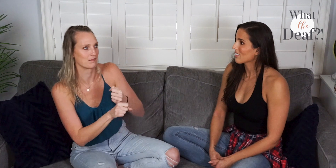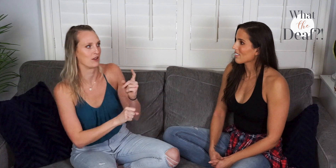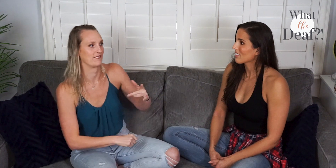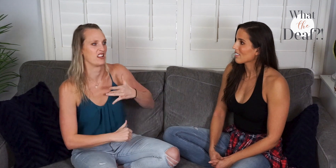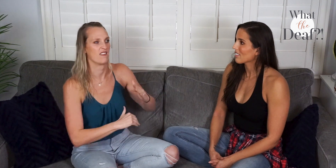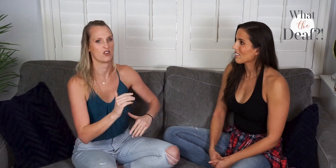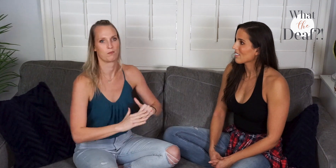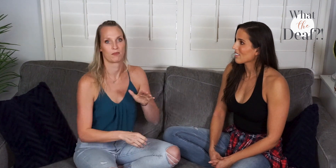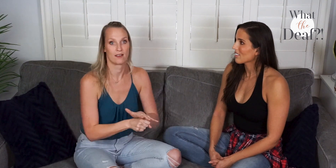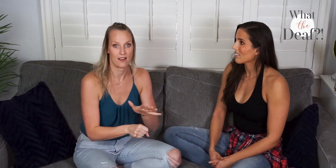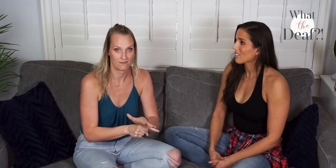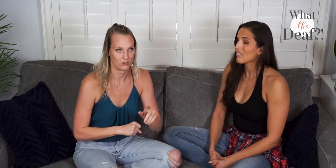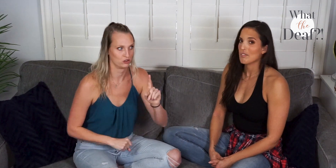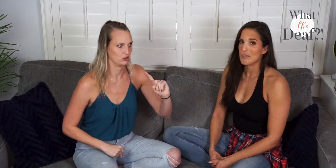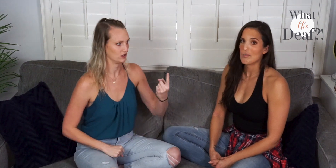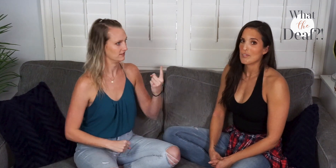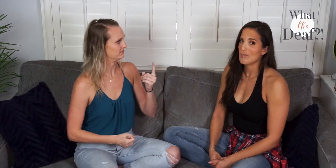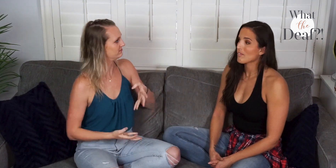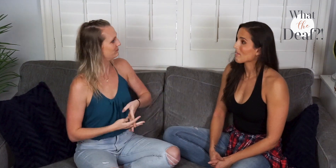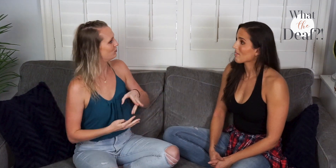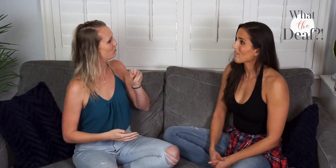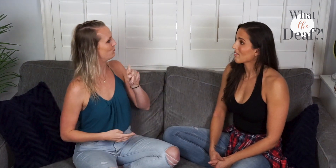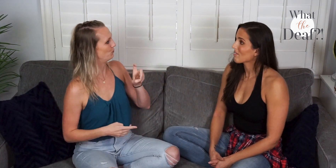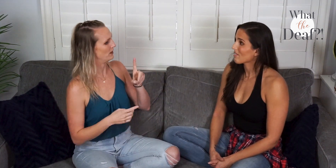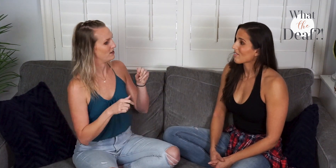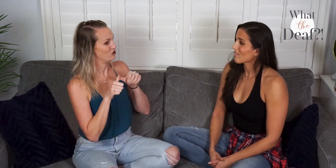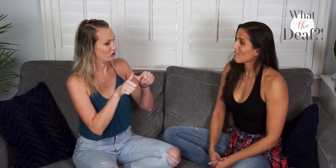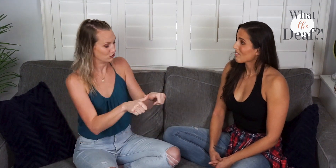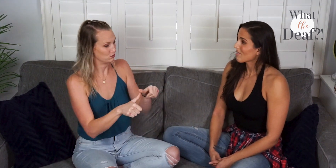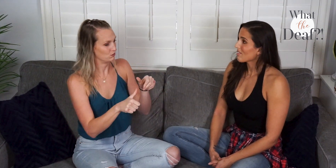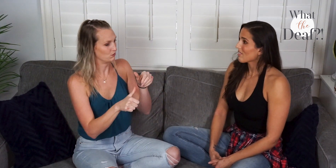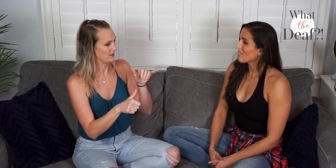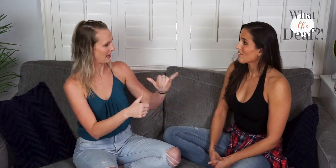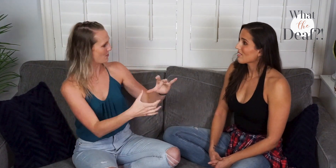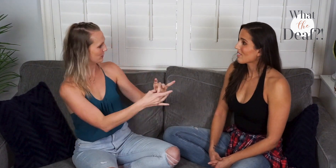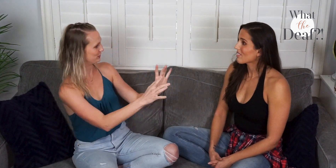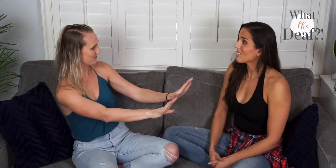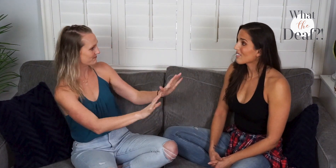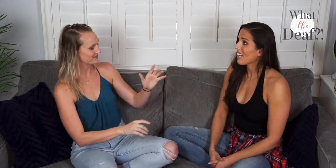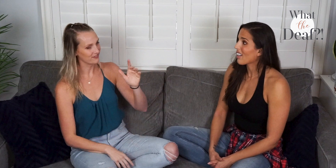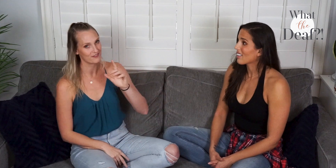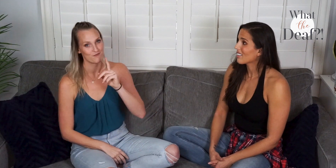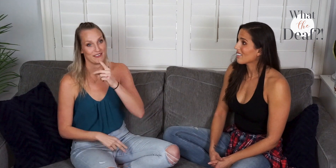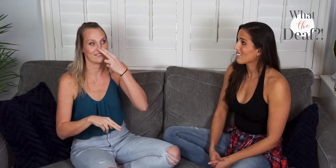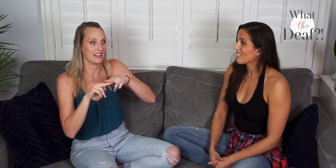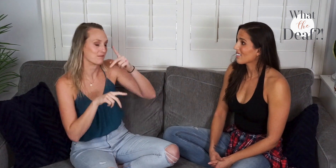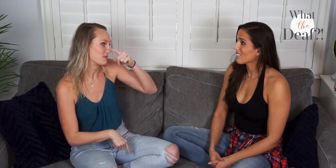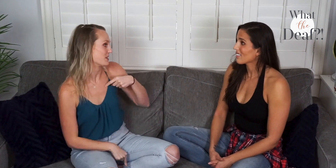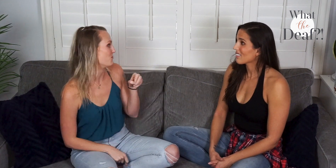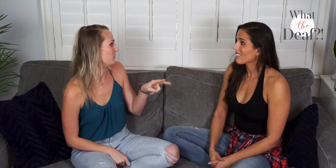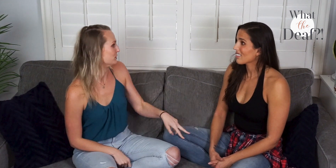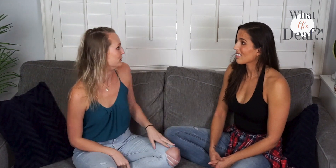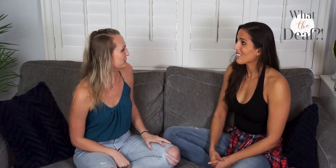that makes you feel comfortable enough to just be rooted and continue that relationship? And so it's really fun for me to watch.